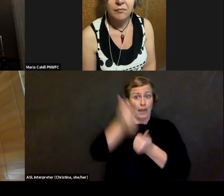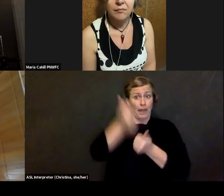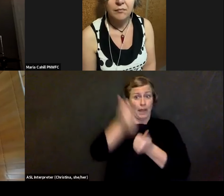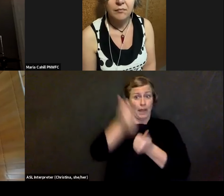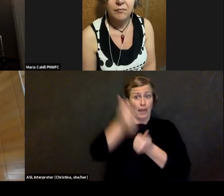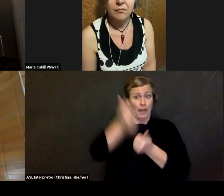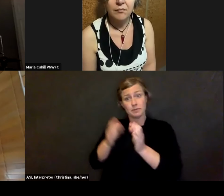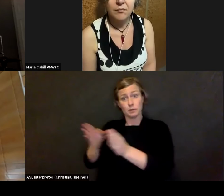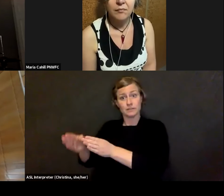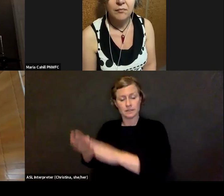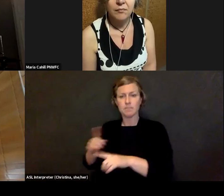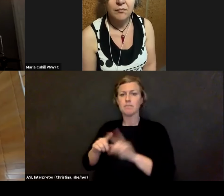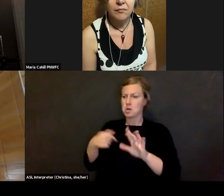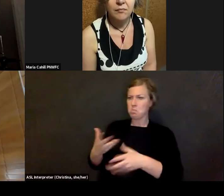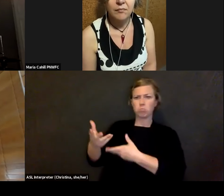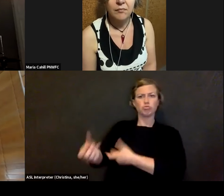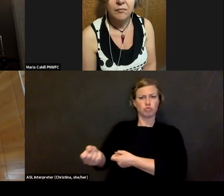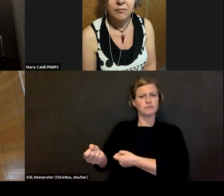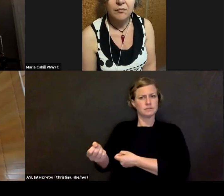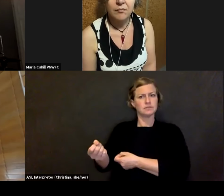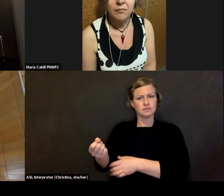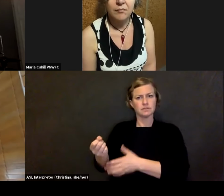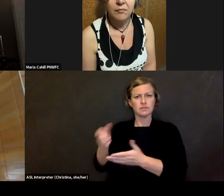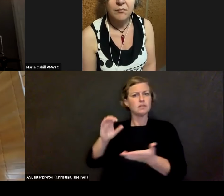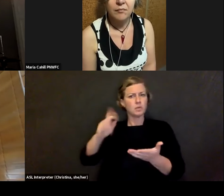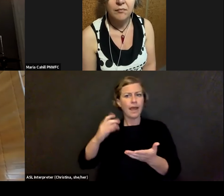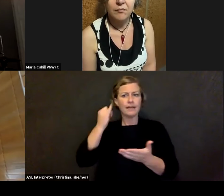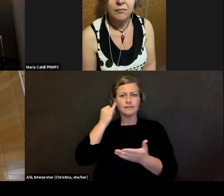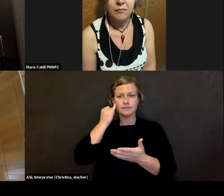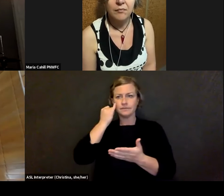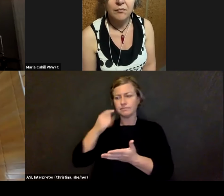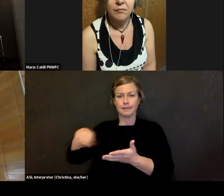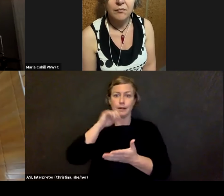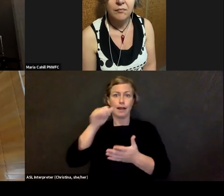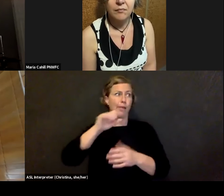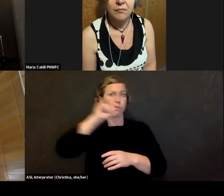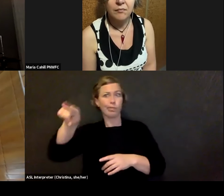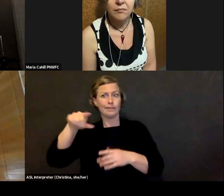lead their own teams essentially so there's some instances where I'm not fully aware of who is on a specific team